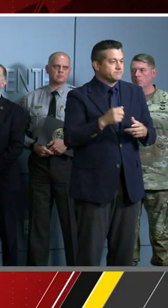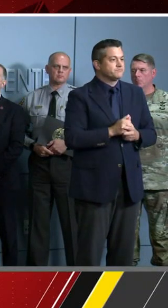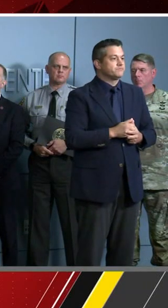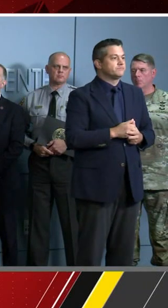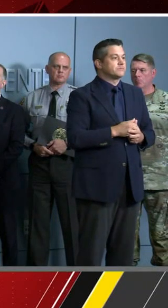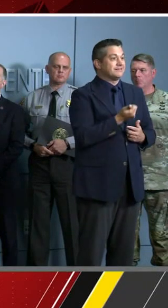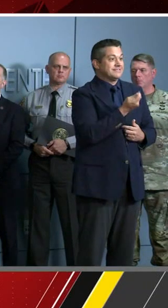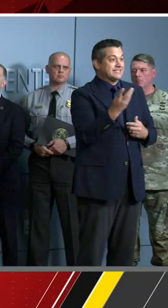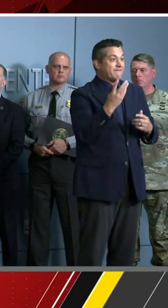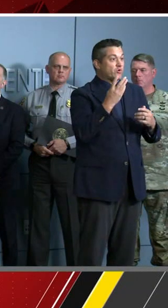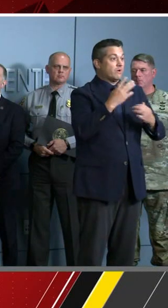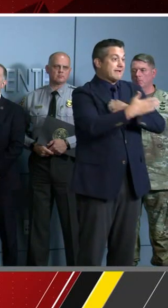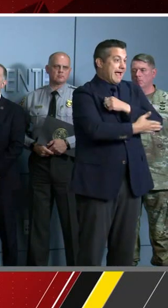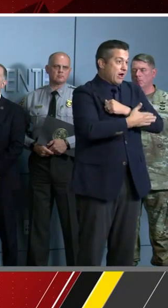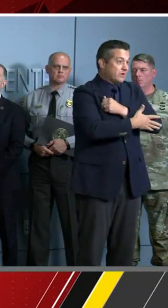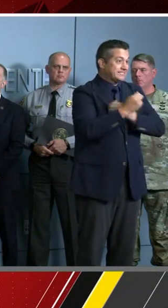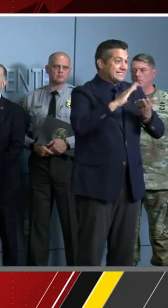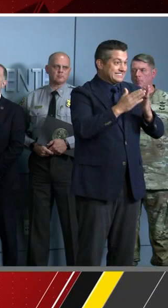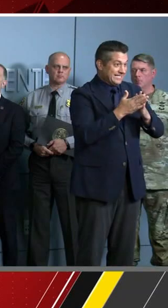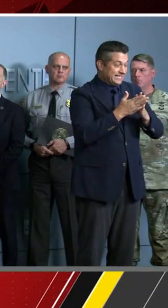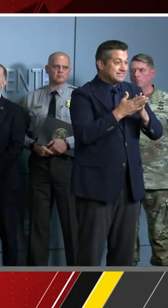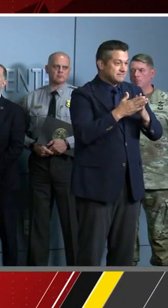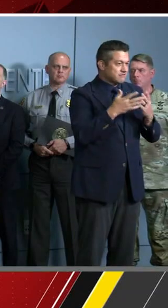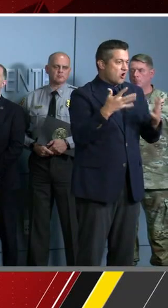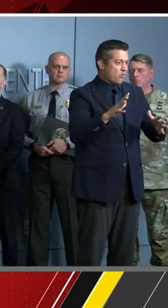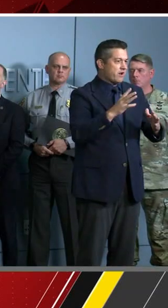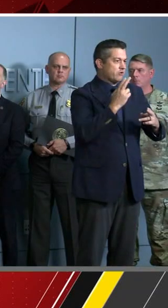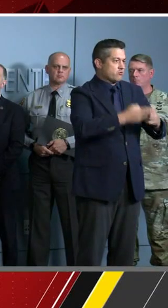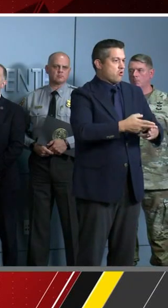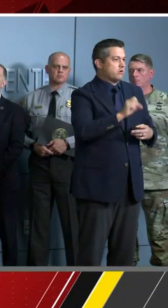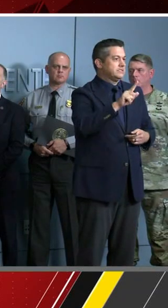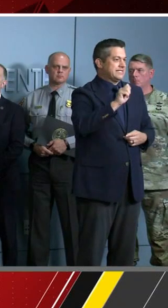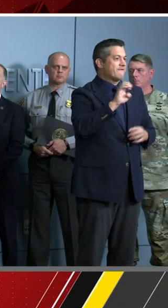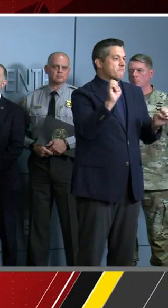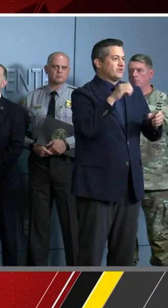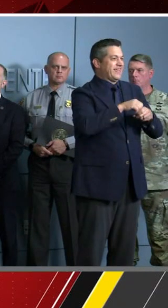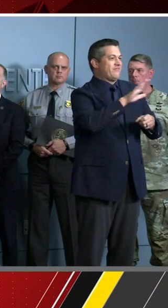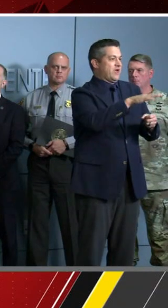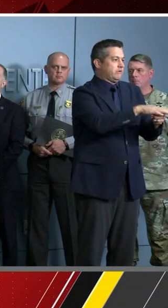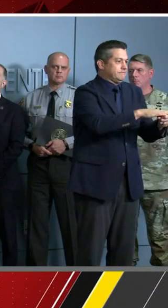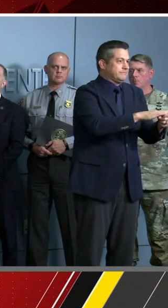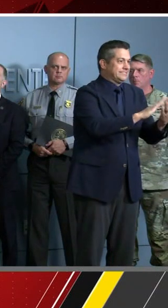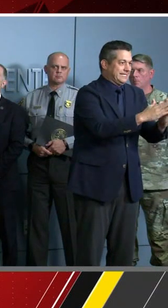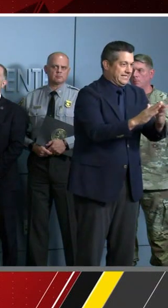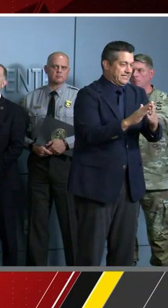cities have declared their own